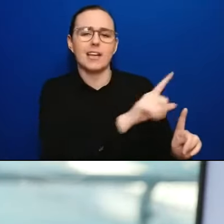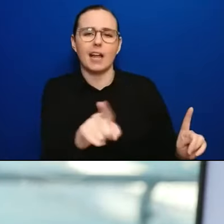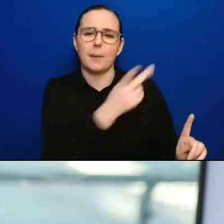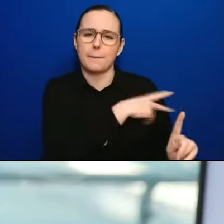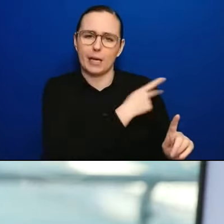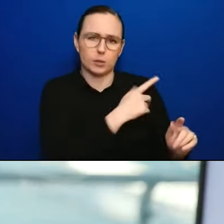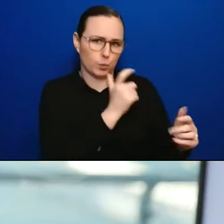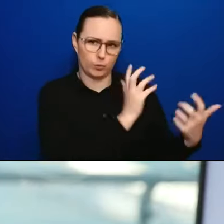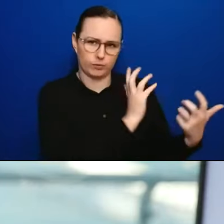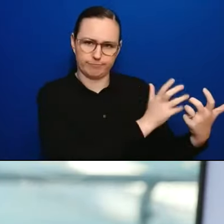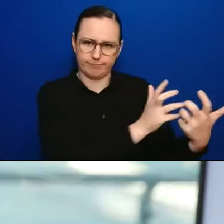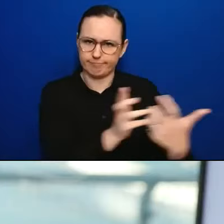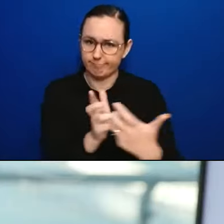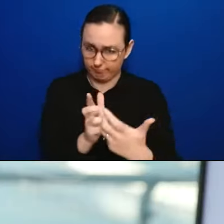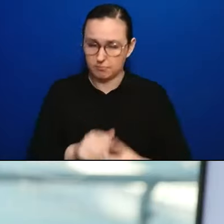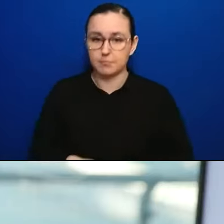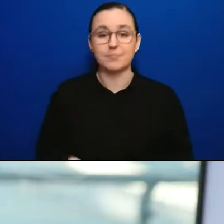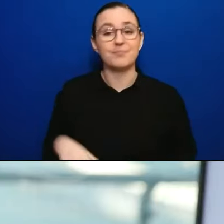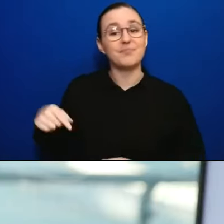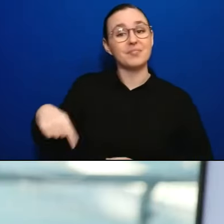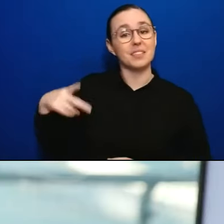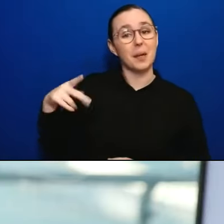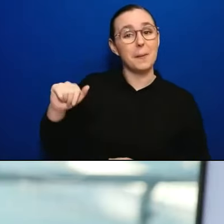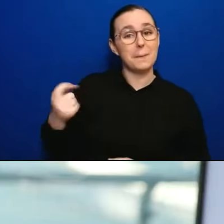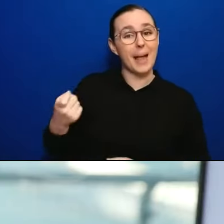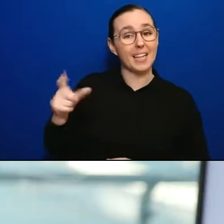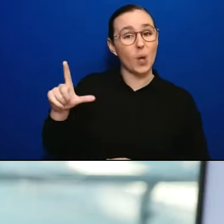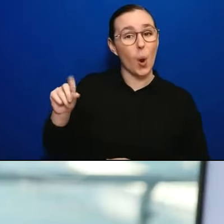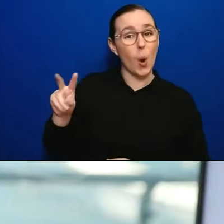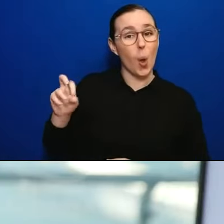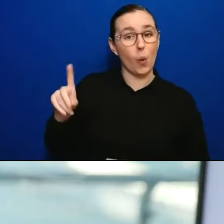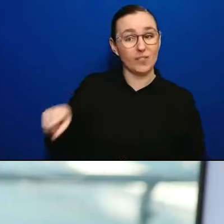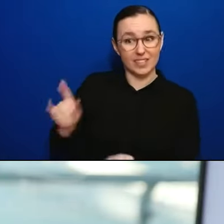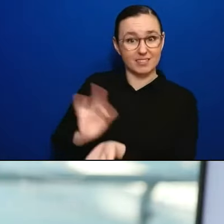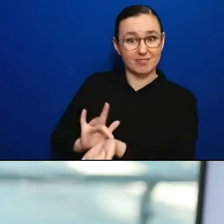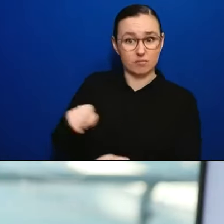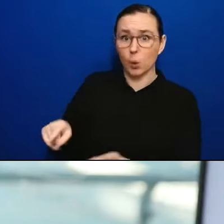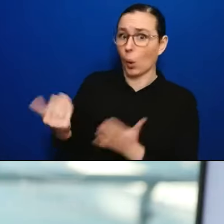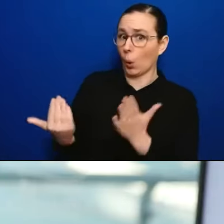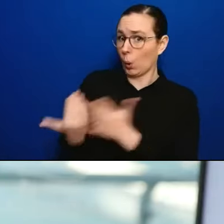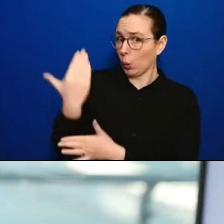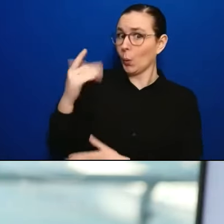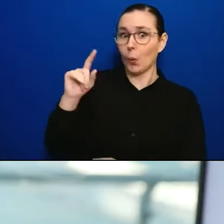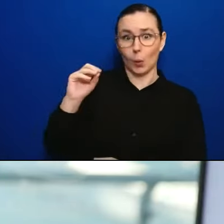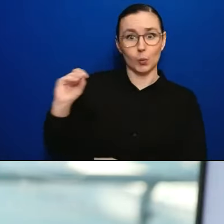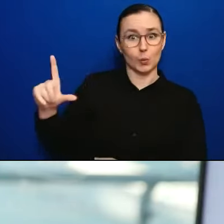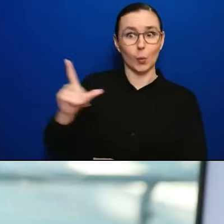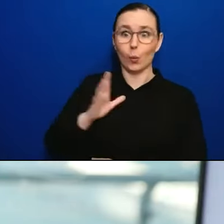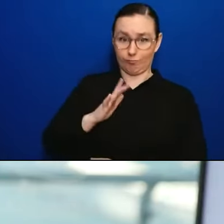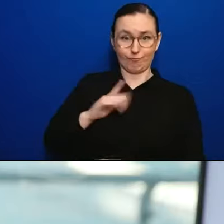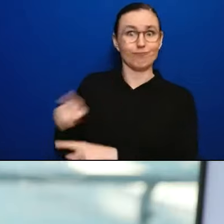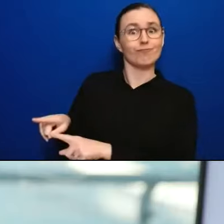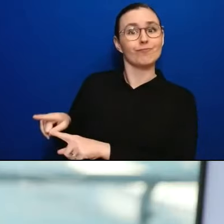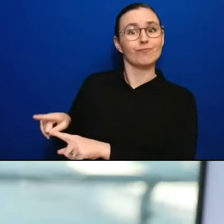This of course is another tool. BBut as I said, there's still much that we need to learn